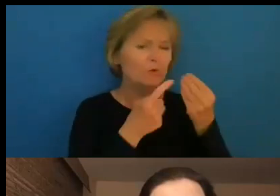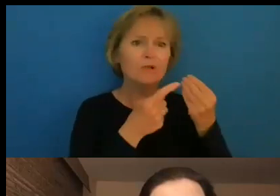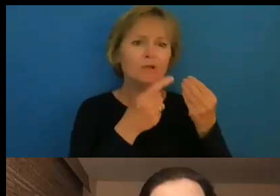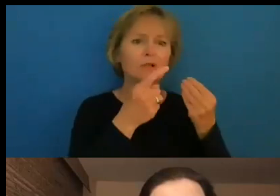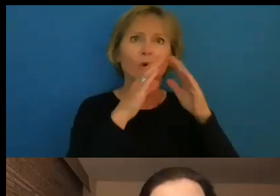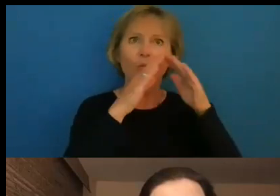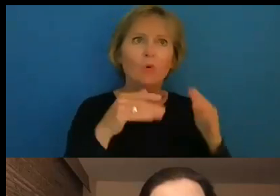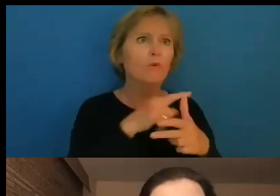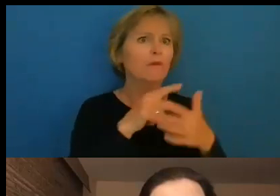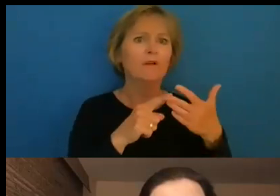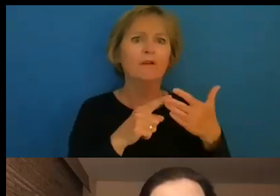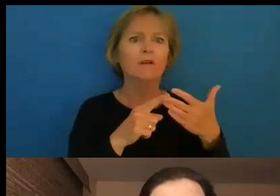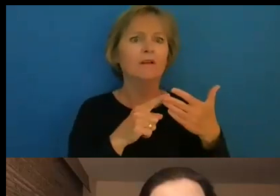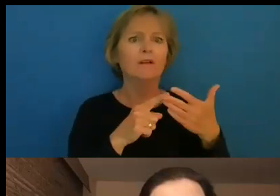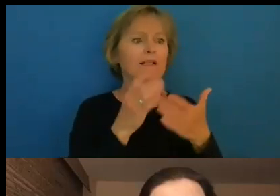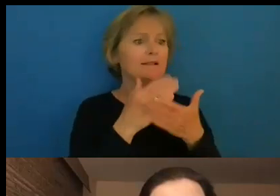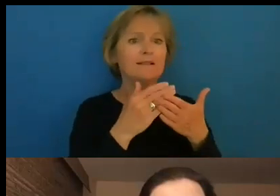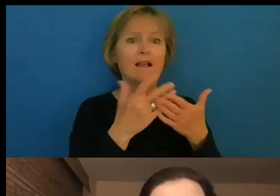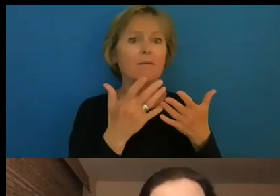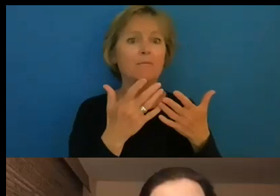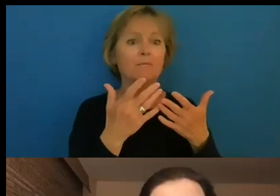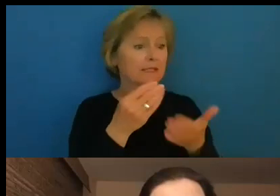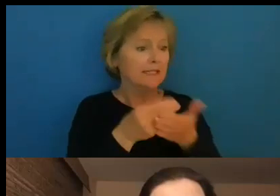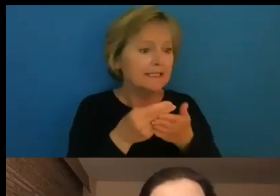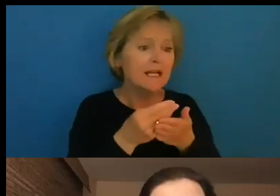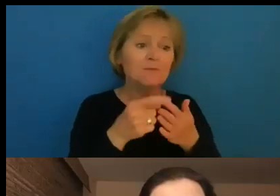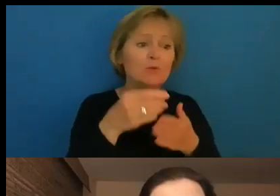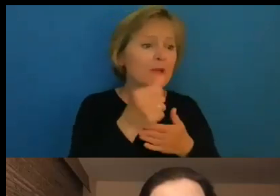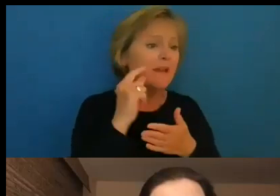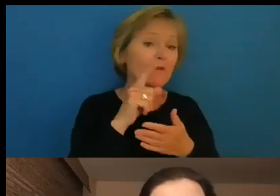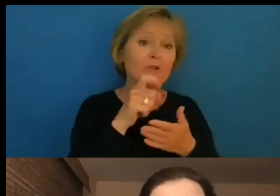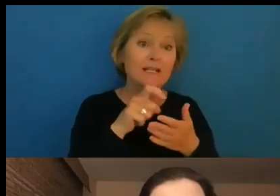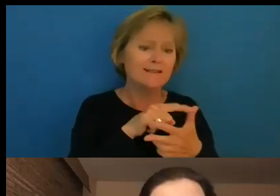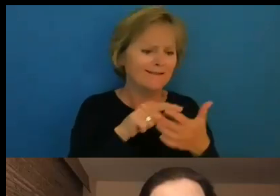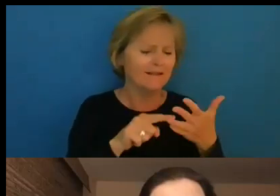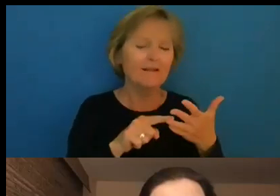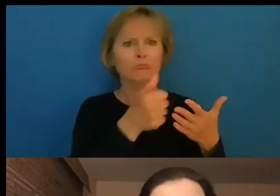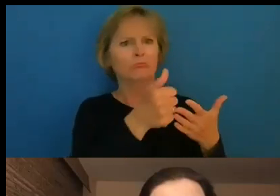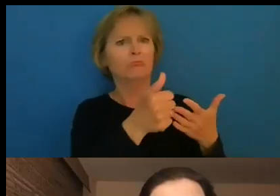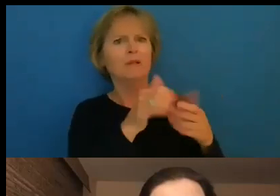you know, some income is coming in to pay for the necessities, or whatever, you should be good.